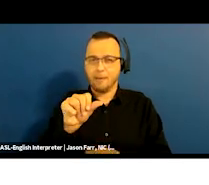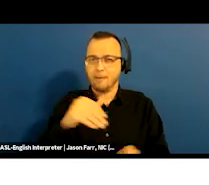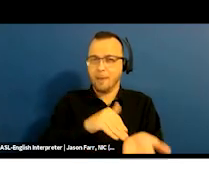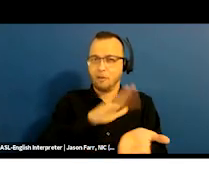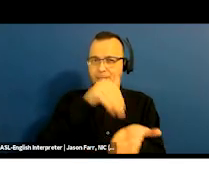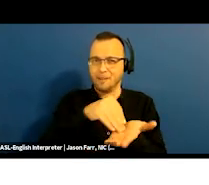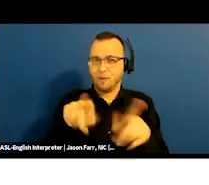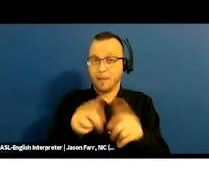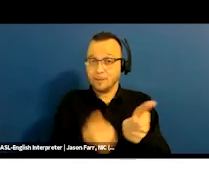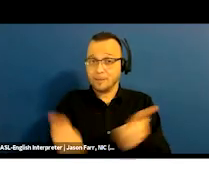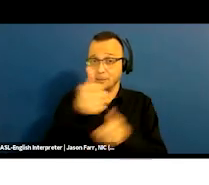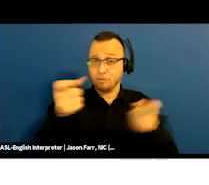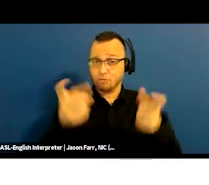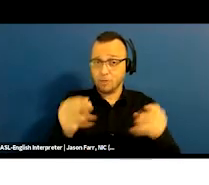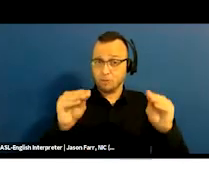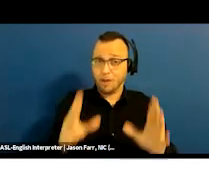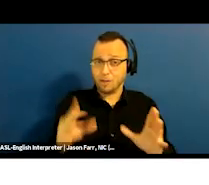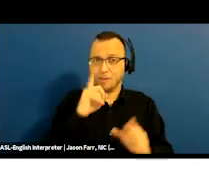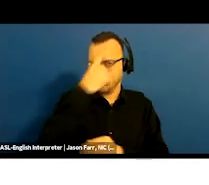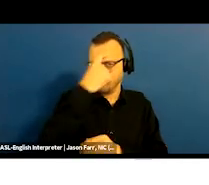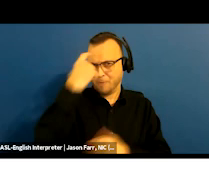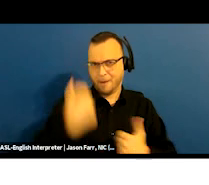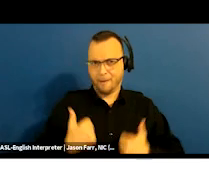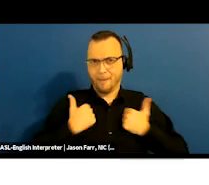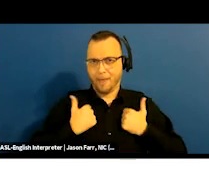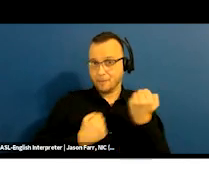where he is the Senior Medical Director of the Acacia Network.